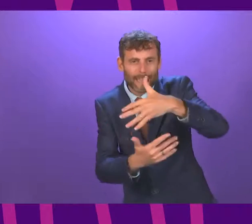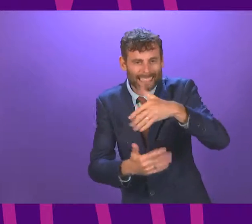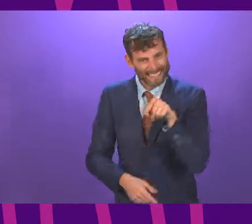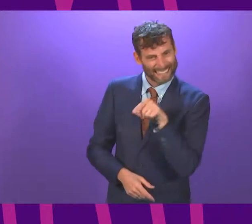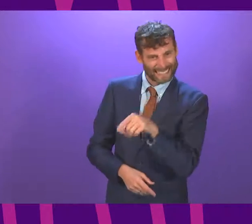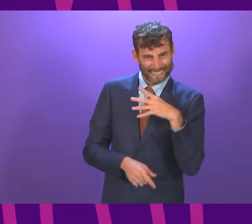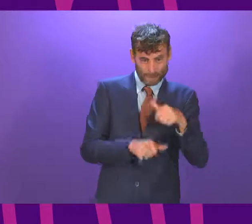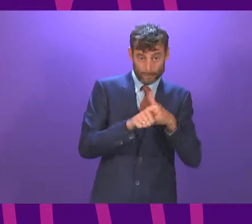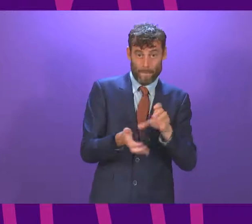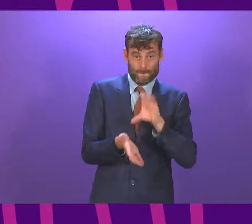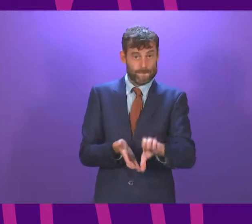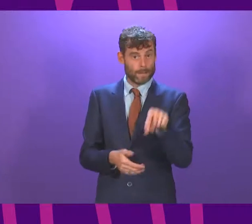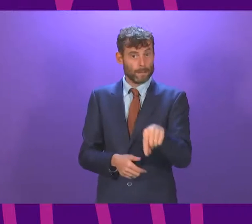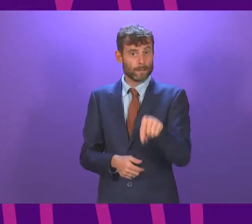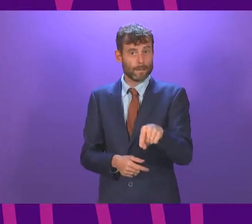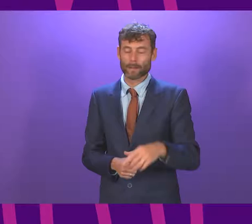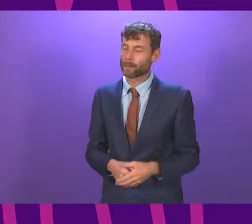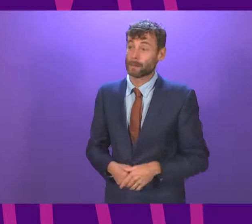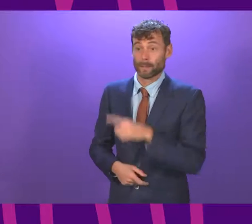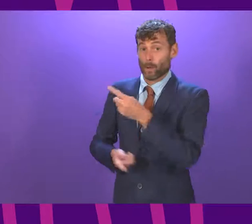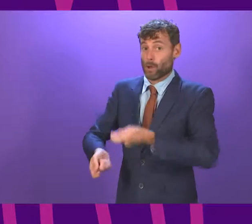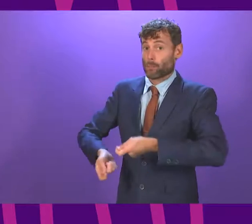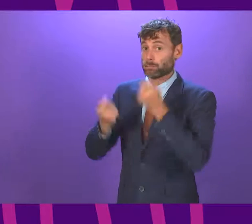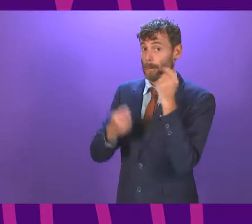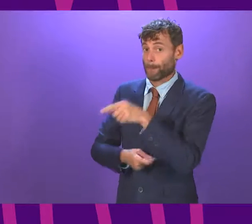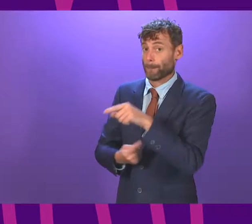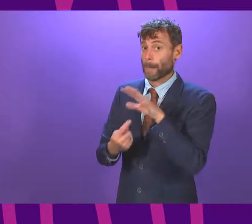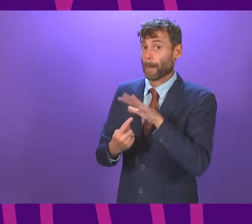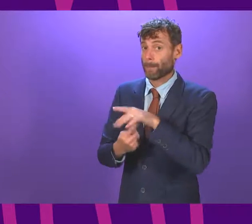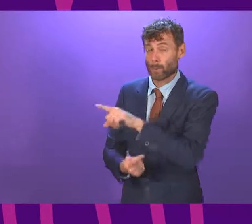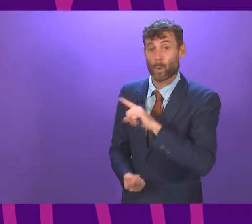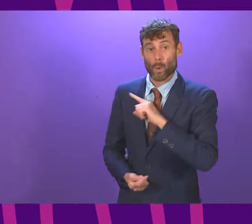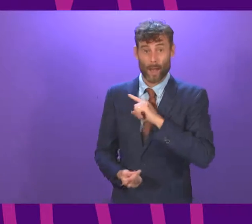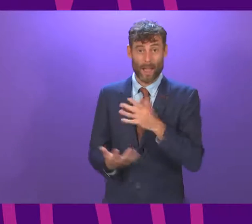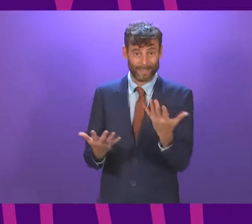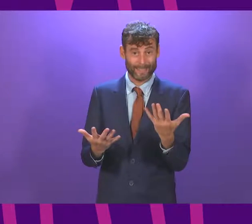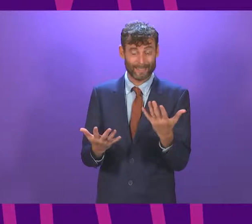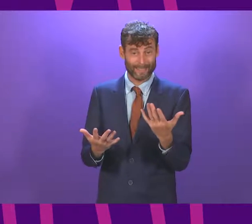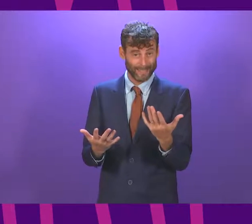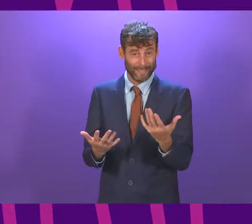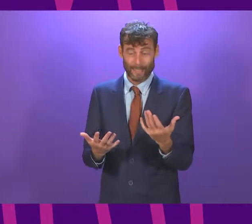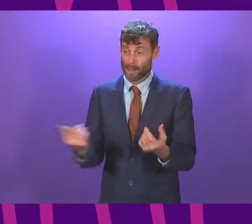Bob Doris makes an important point. There are many reasons for connections between